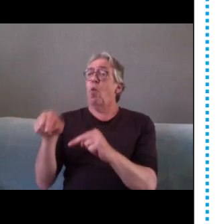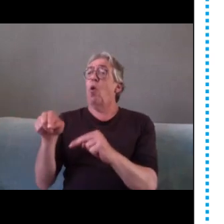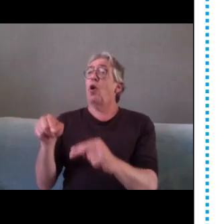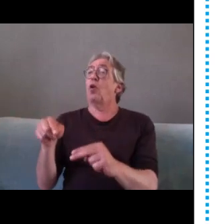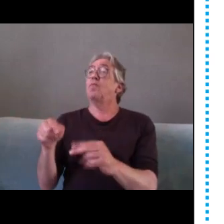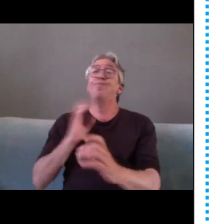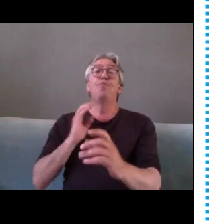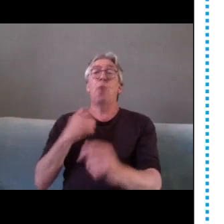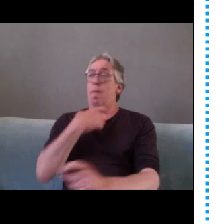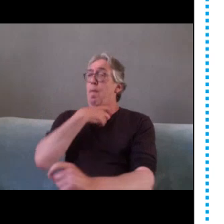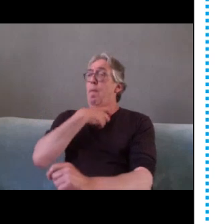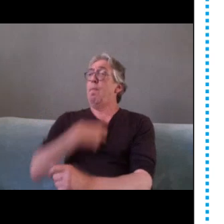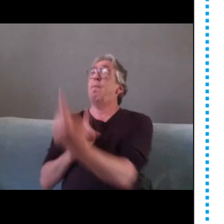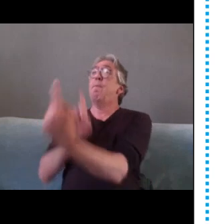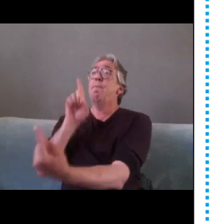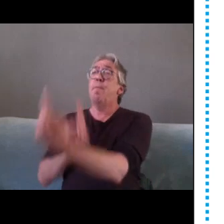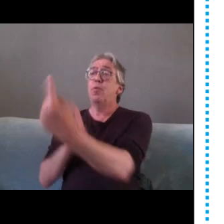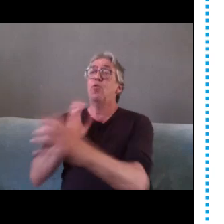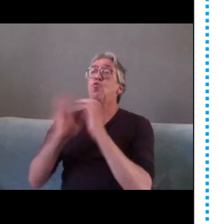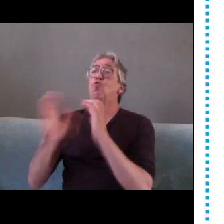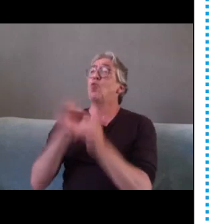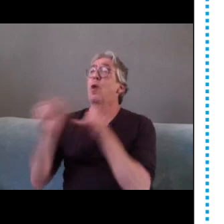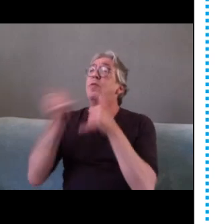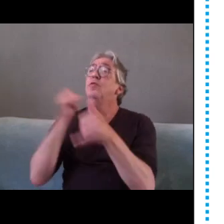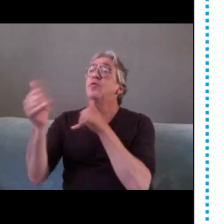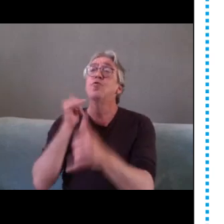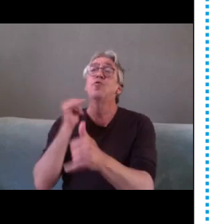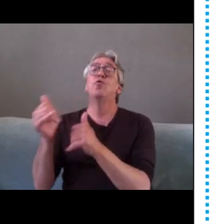to publish information about the tariffs, the service quality